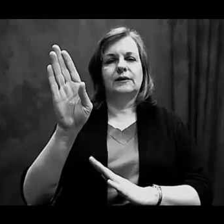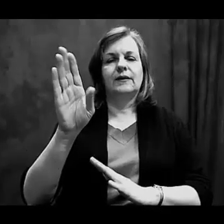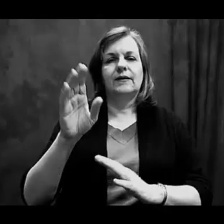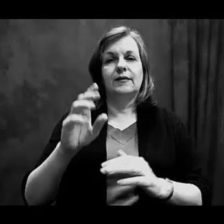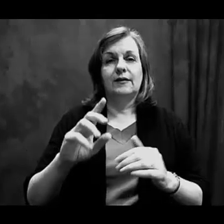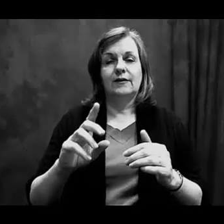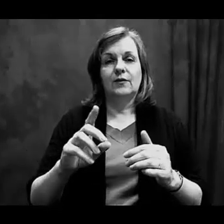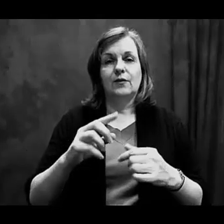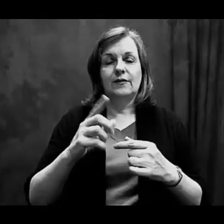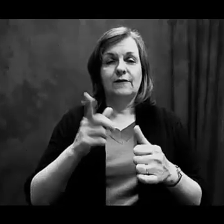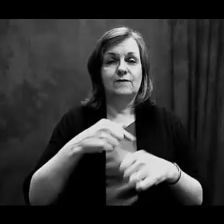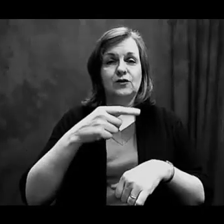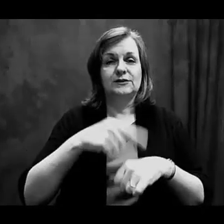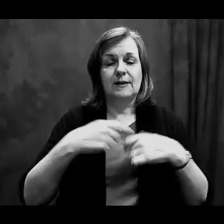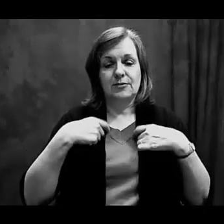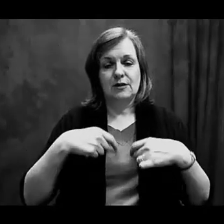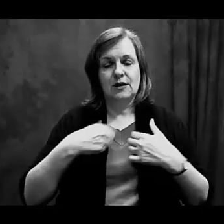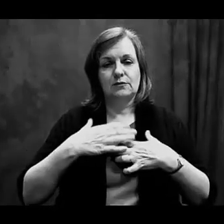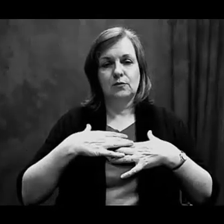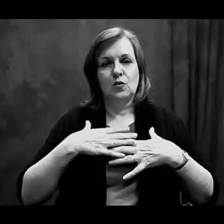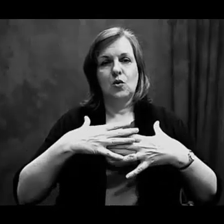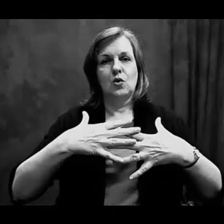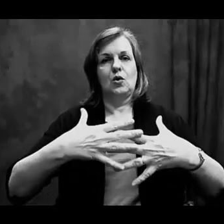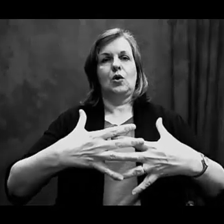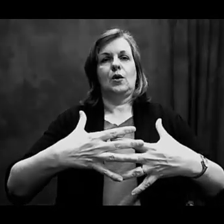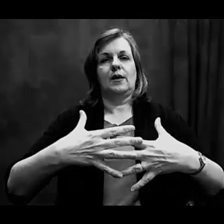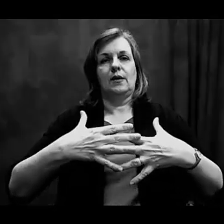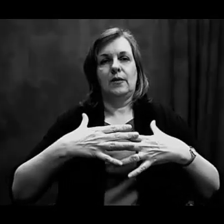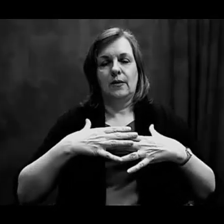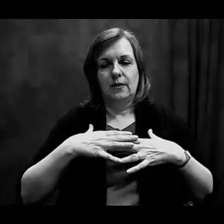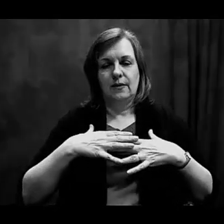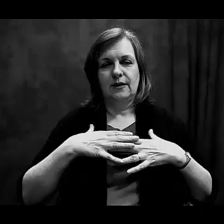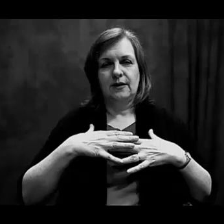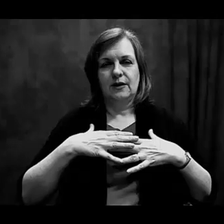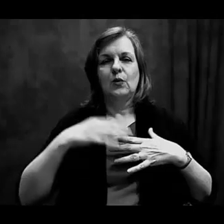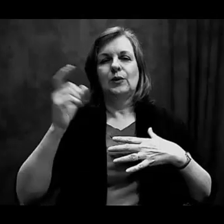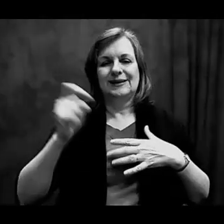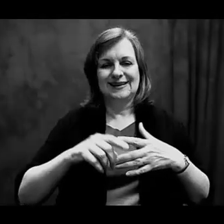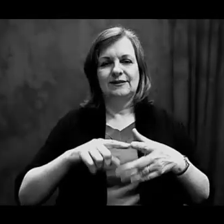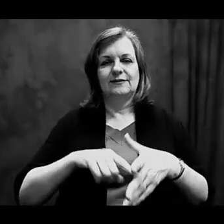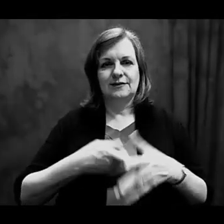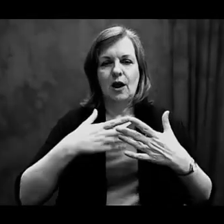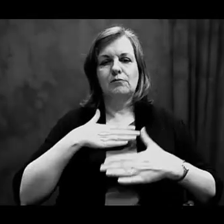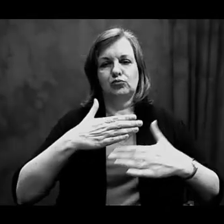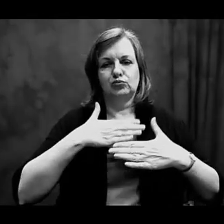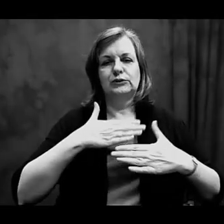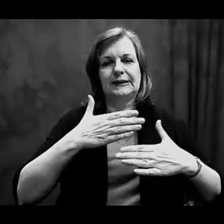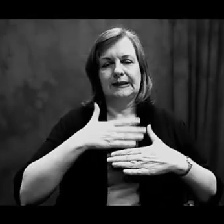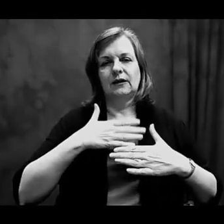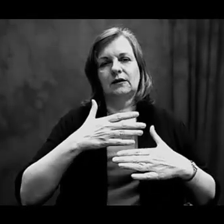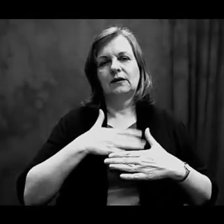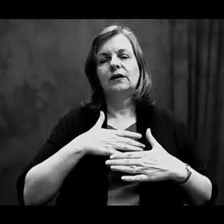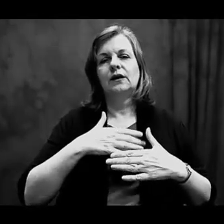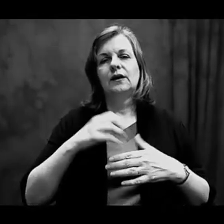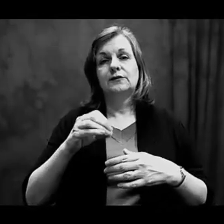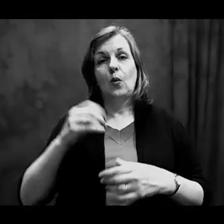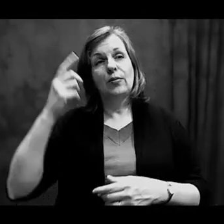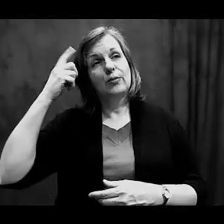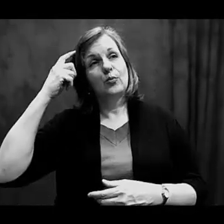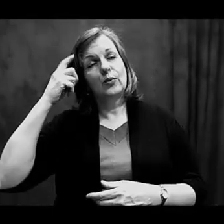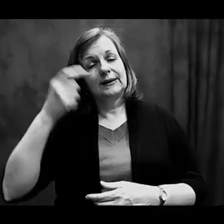at birth the carbon dioxide in the fetal blood goes sky high!